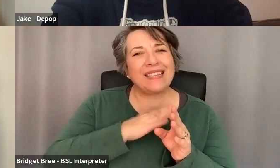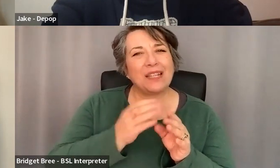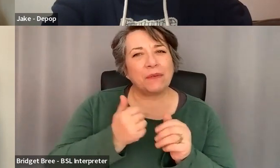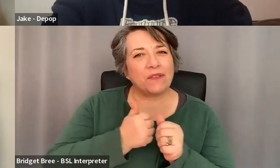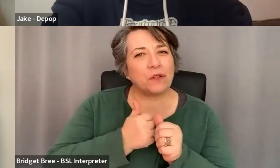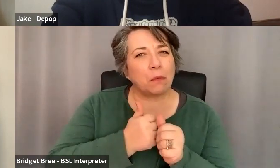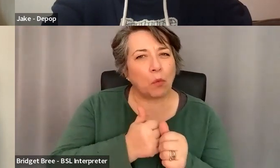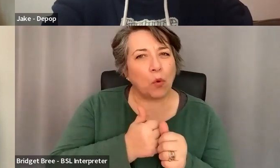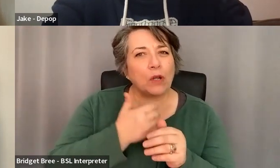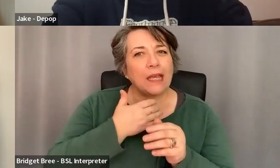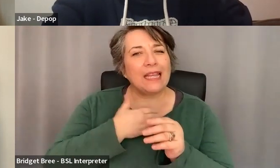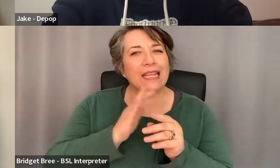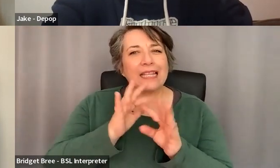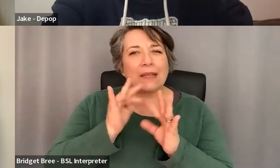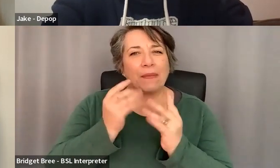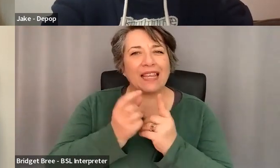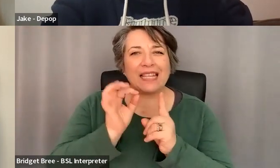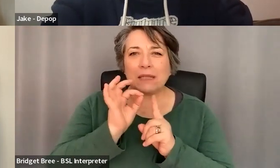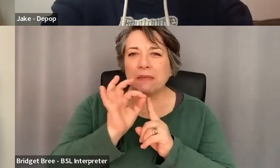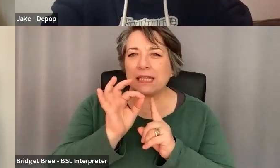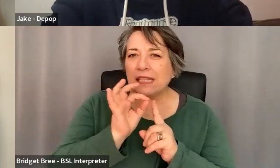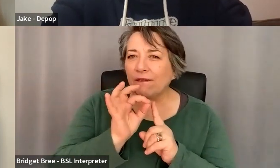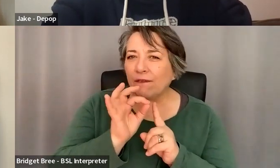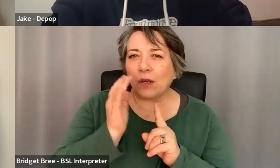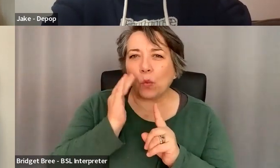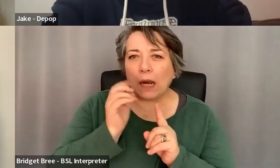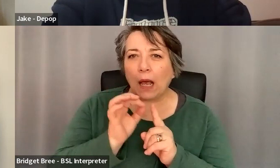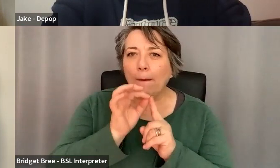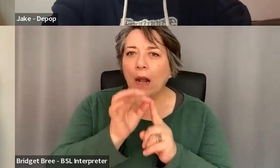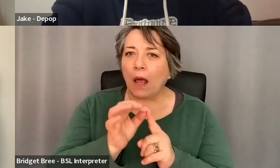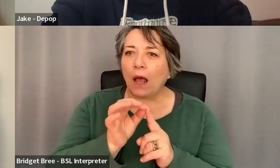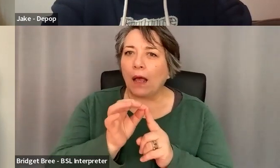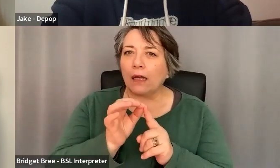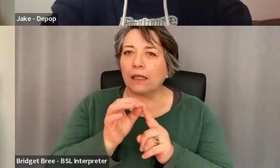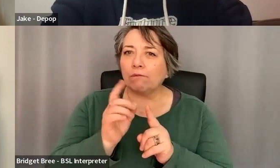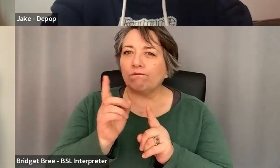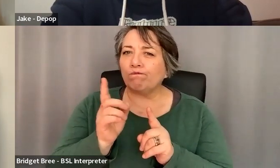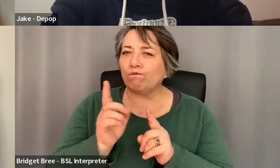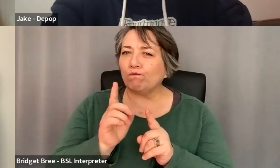specific, though, while I'm applying what sort of allowances and sort of adaptations